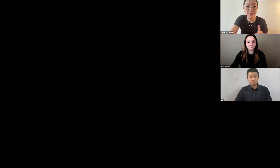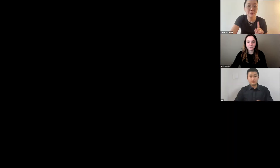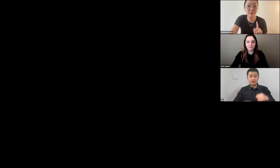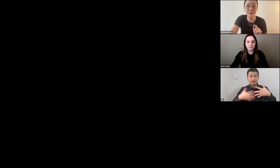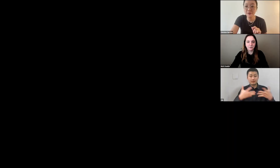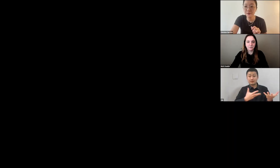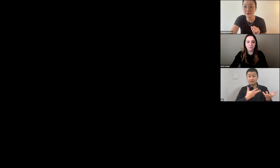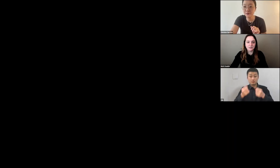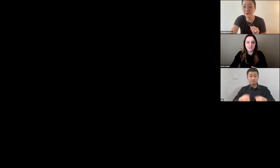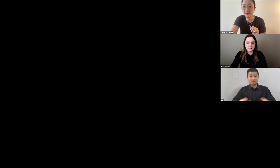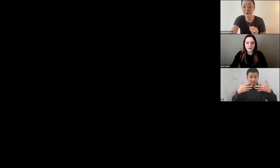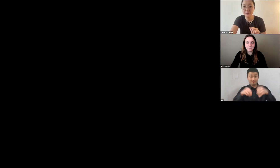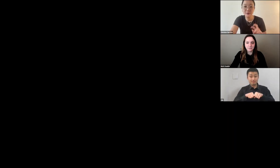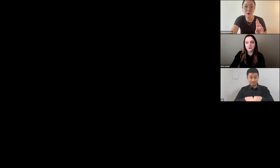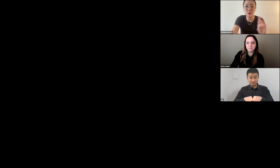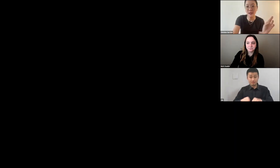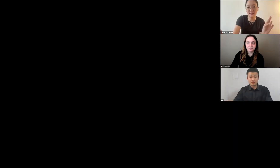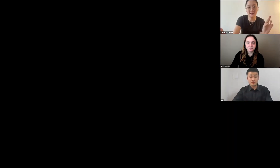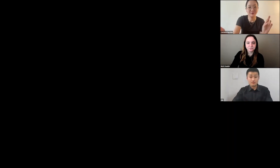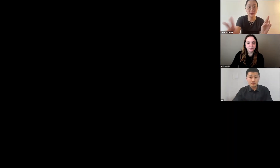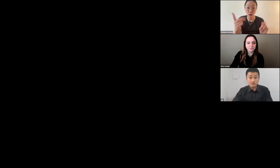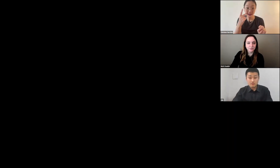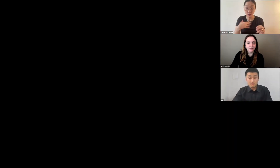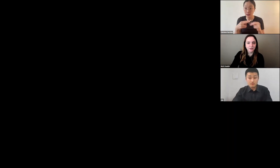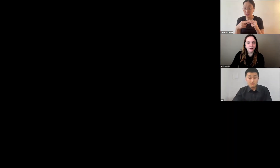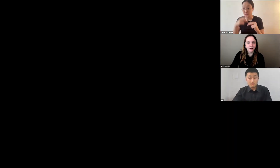Give me one moment to set up here.